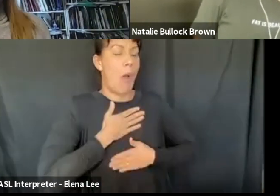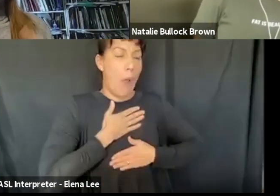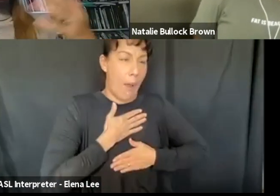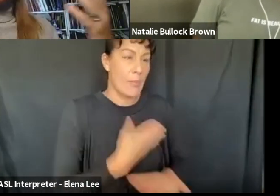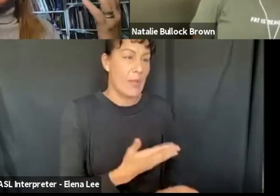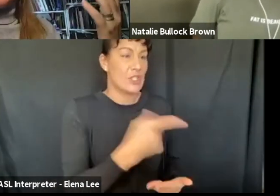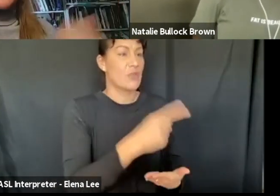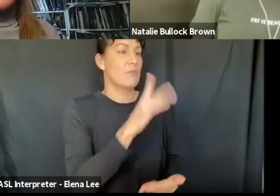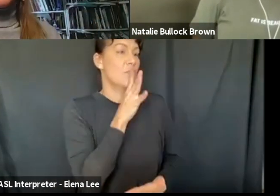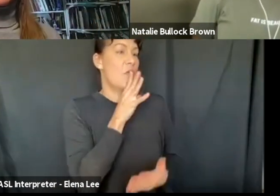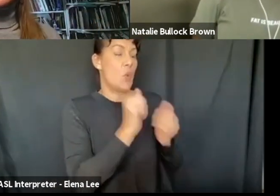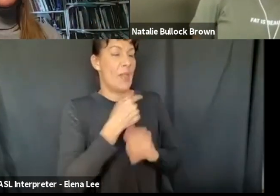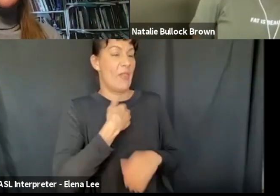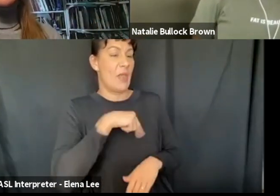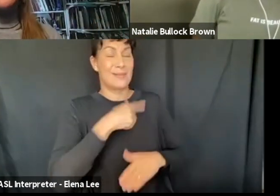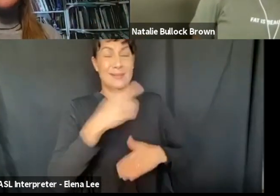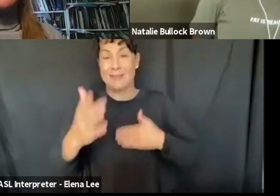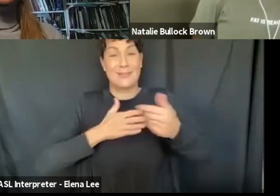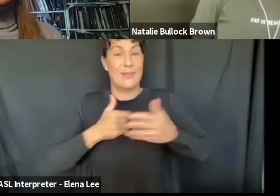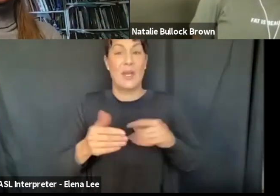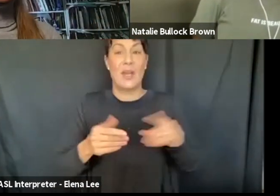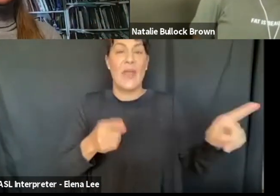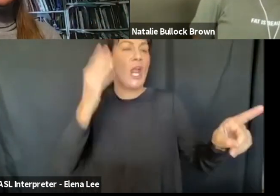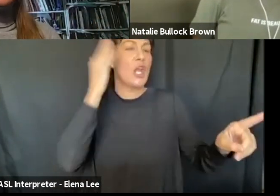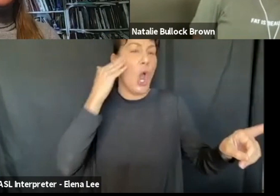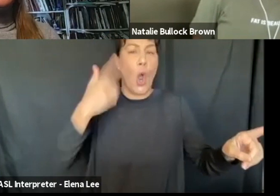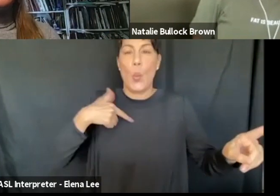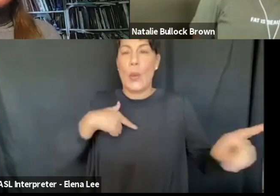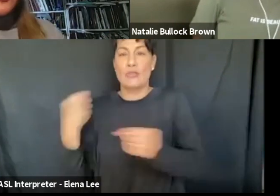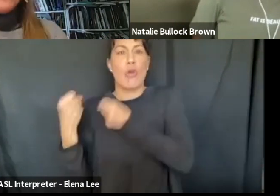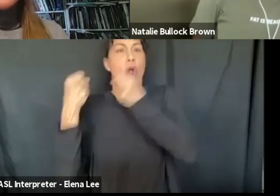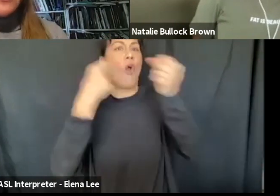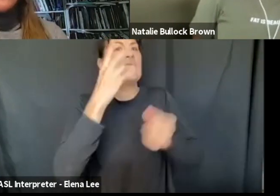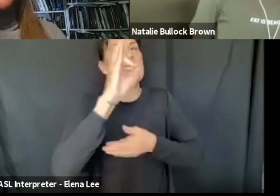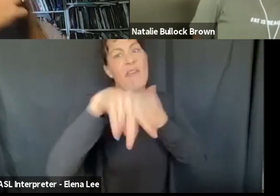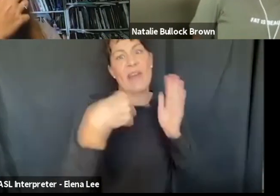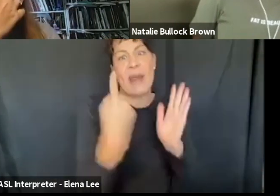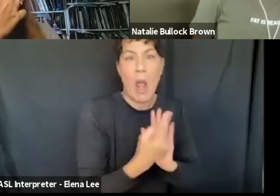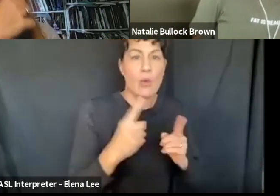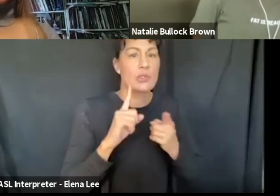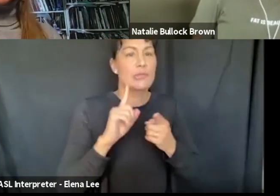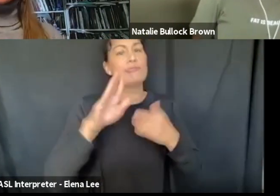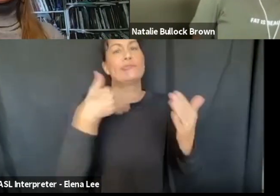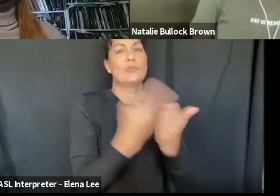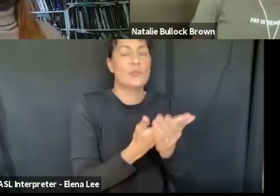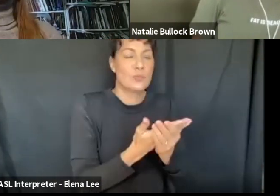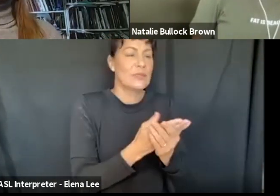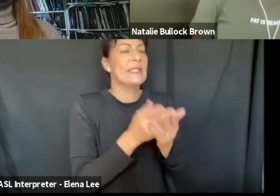Even if, for example, they know we've driven several hours to speak to them, right? We need to make very clear.